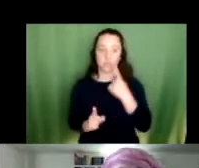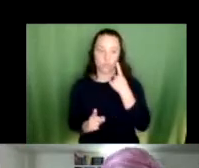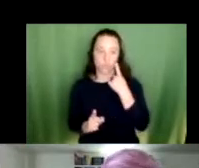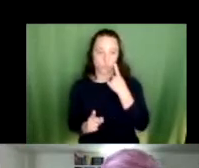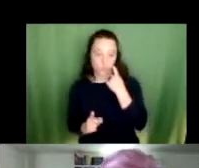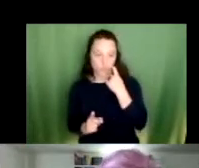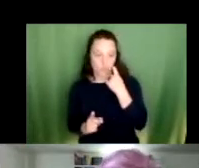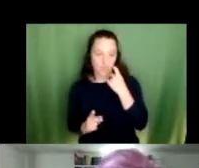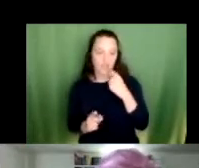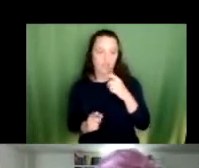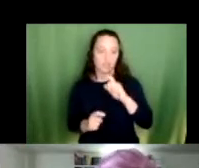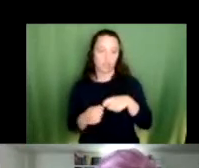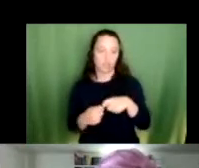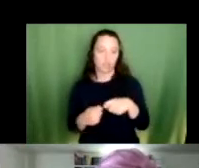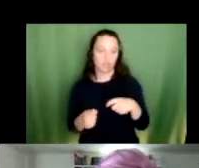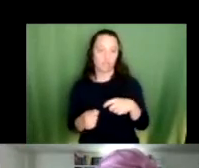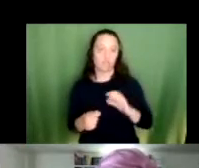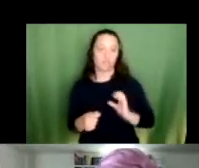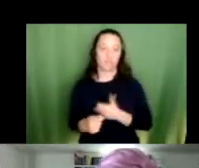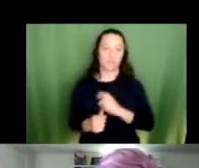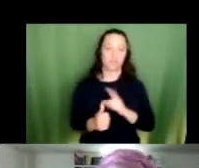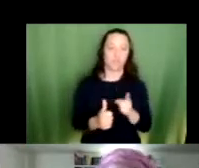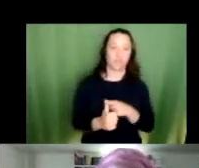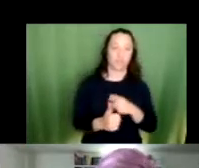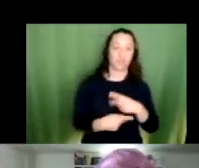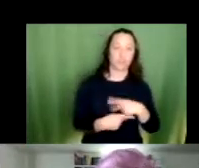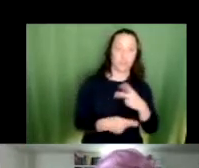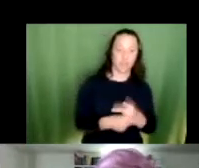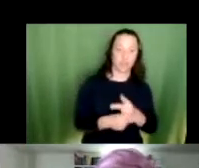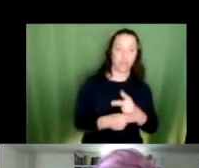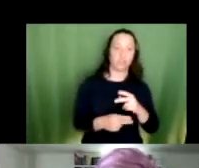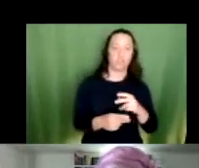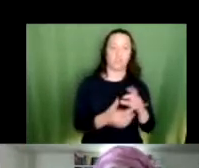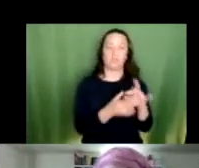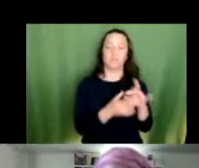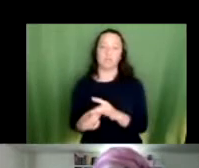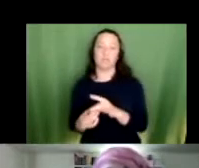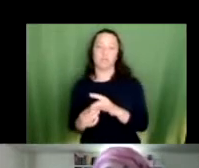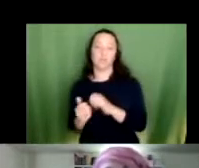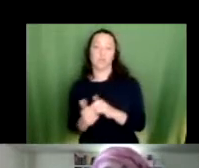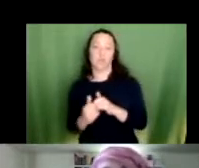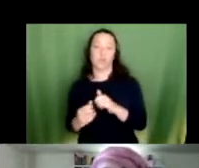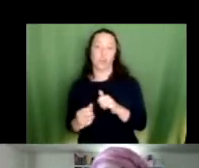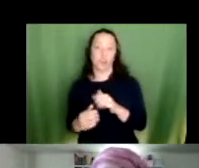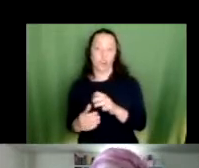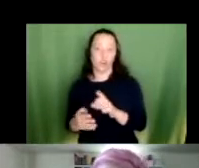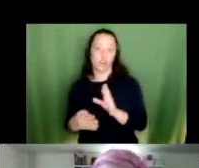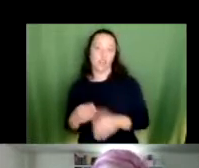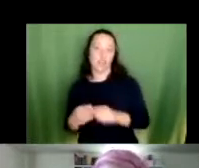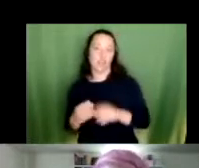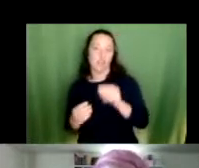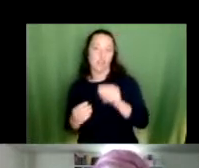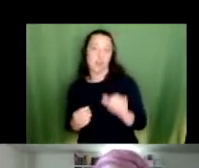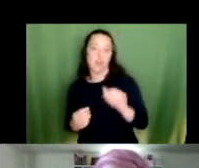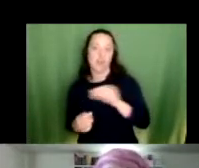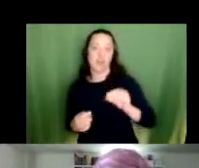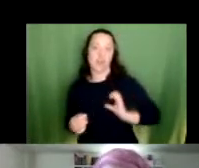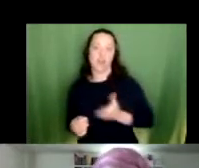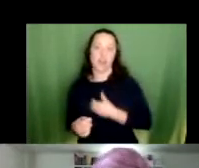production back together just at the end of May and changed our format from an in person stage